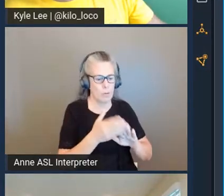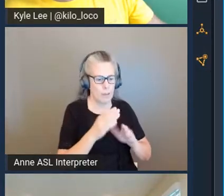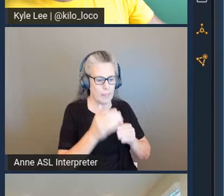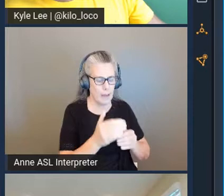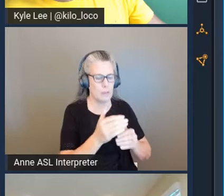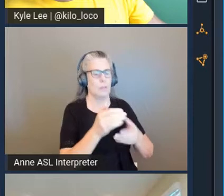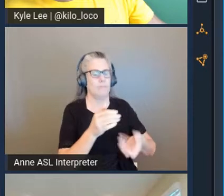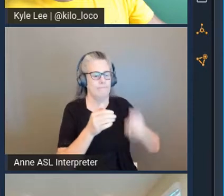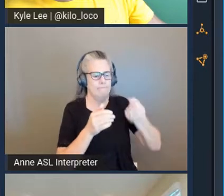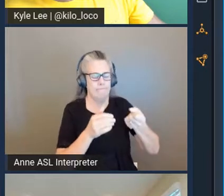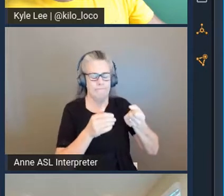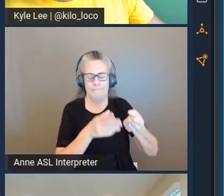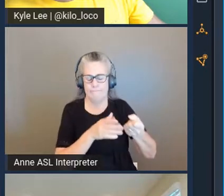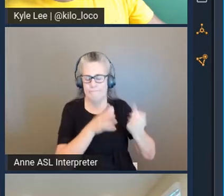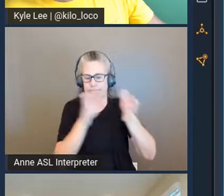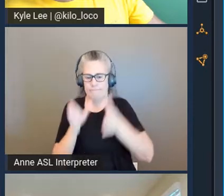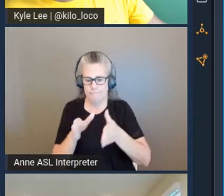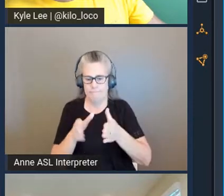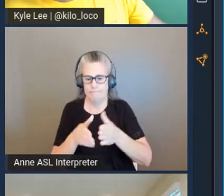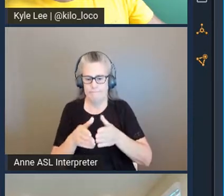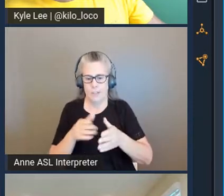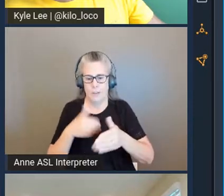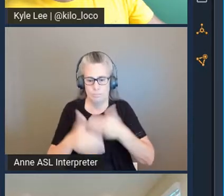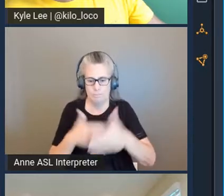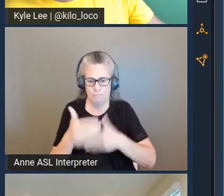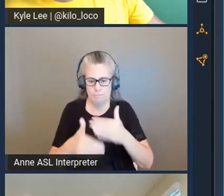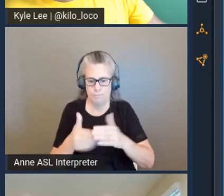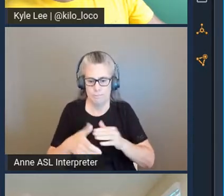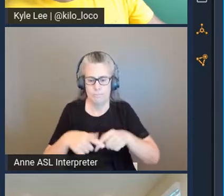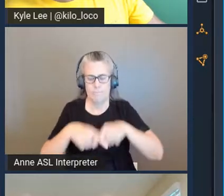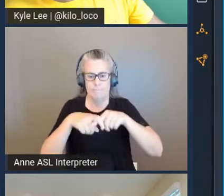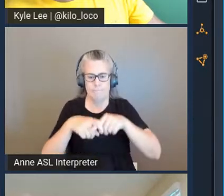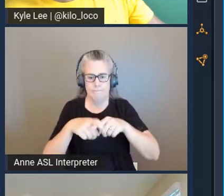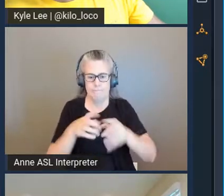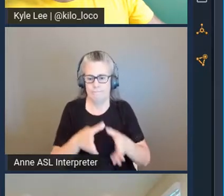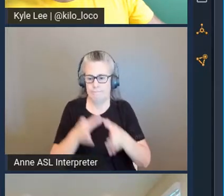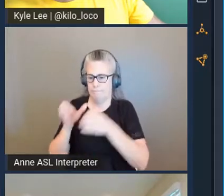if, if, if, but you also need to realize that sometimes